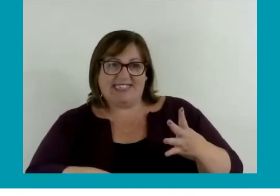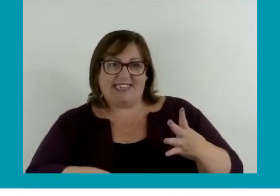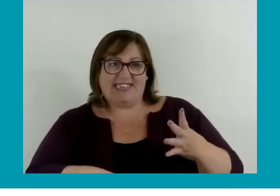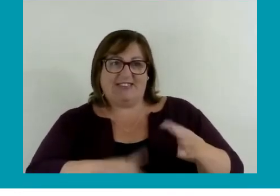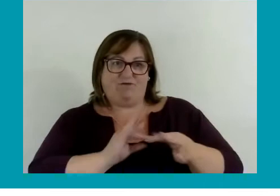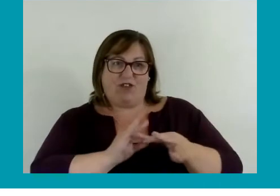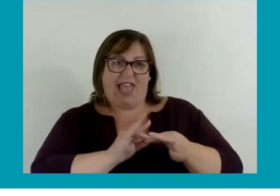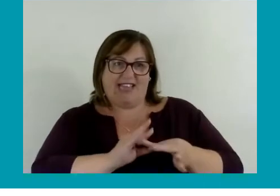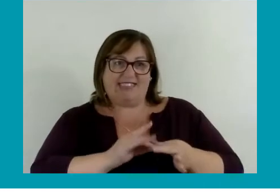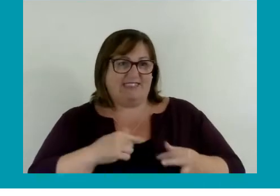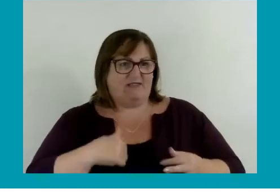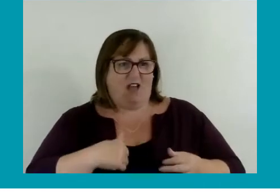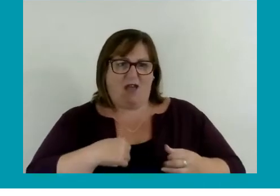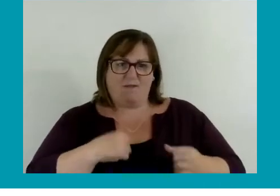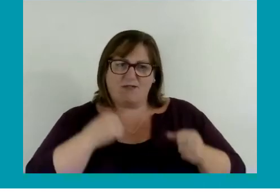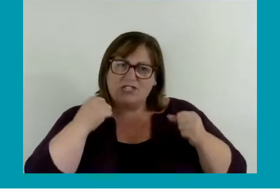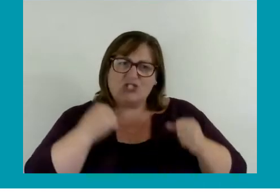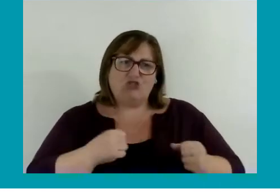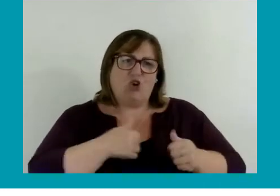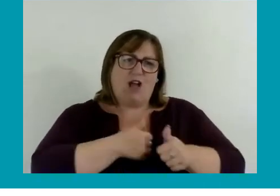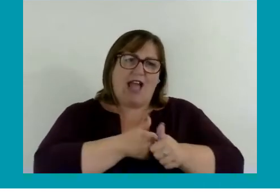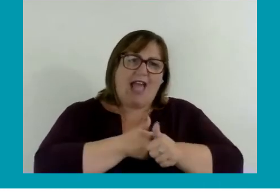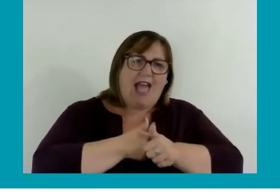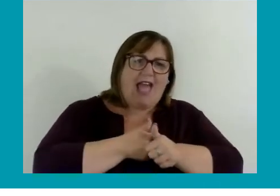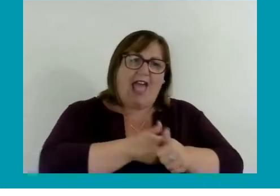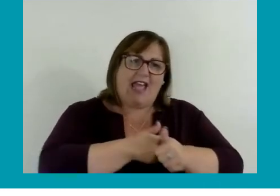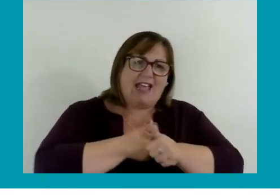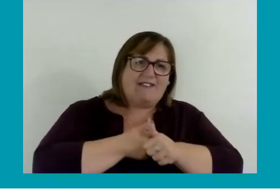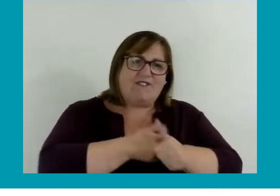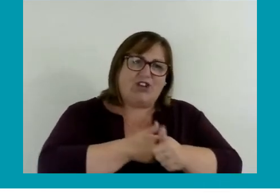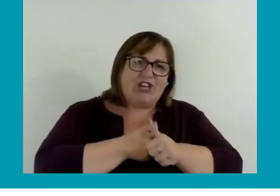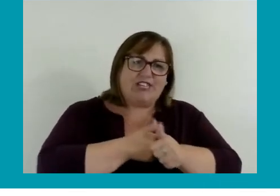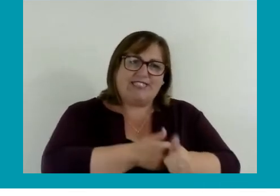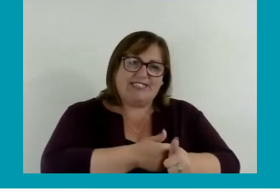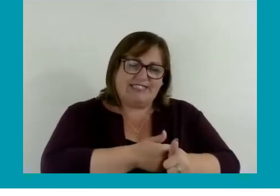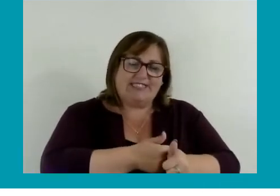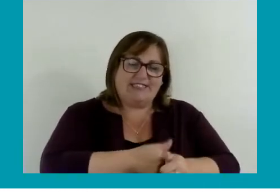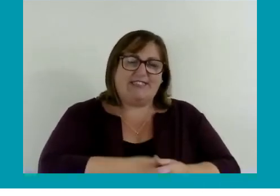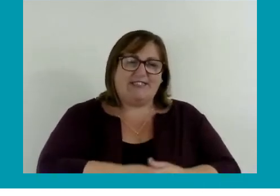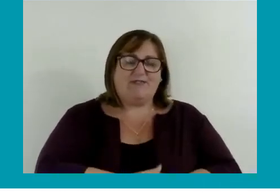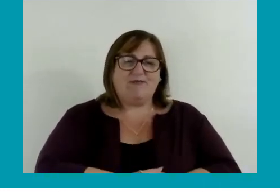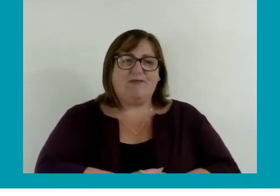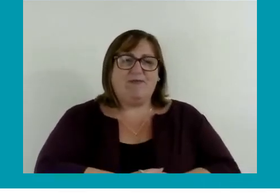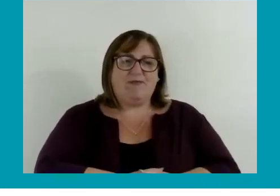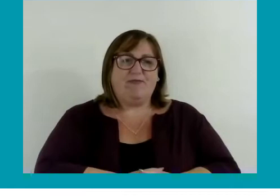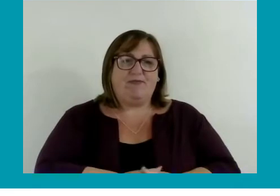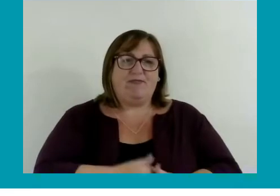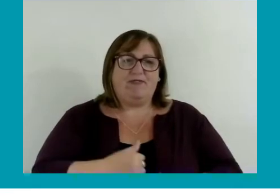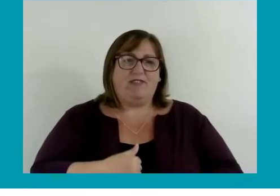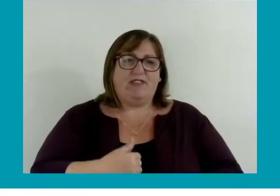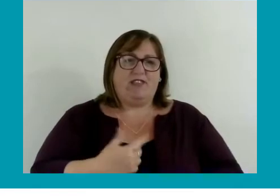sharing my personal medical history that's scaring you all off but um i have eight rare diseases